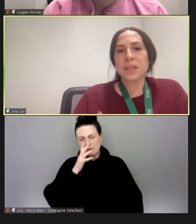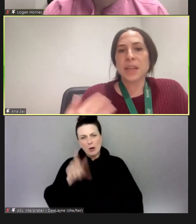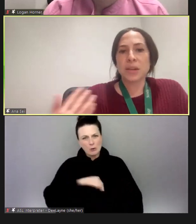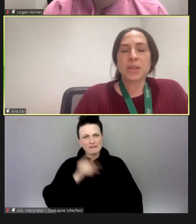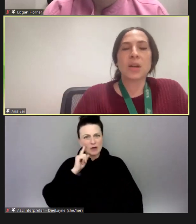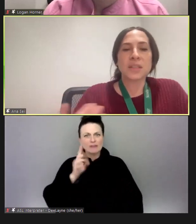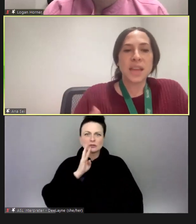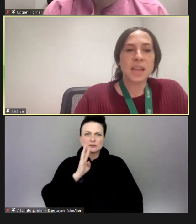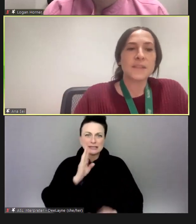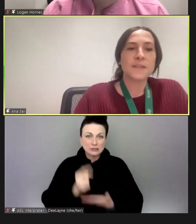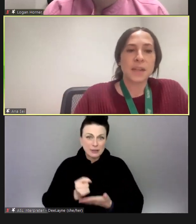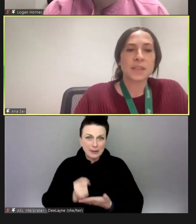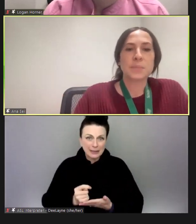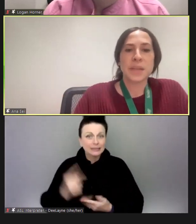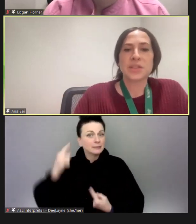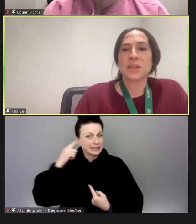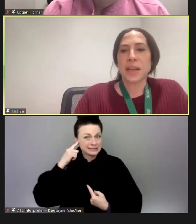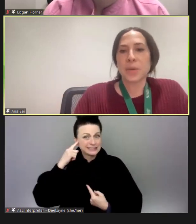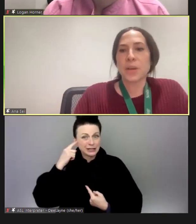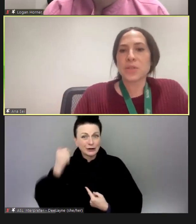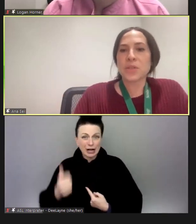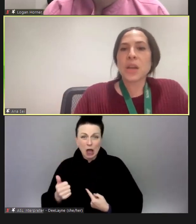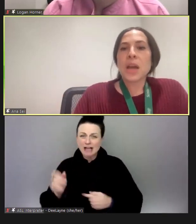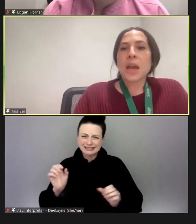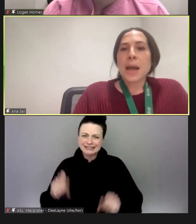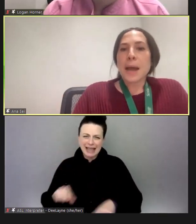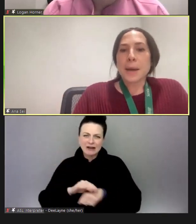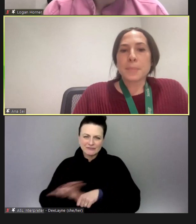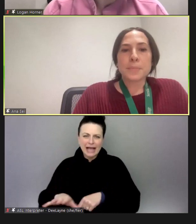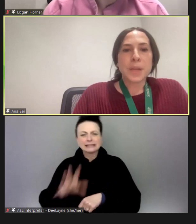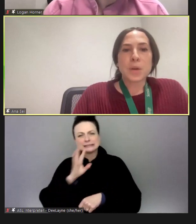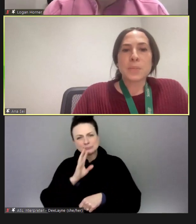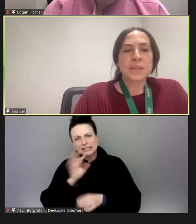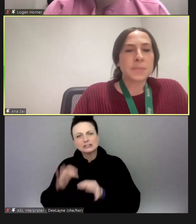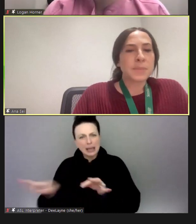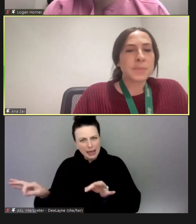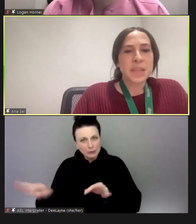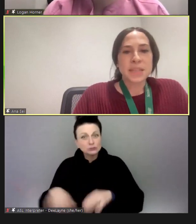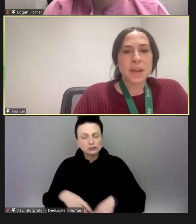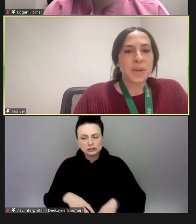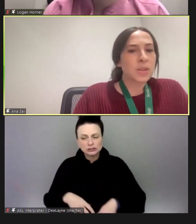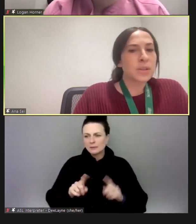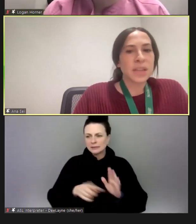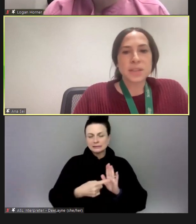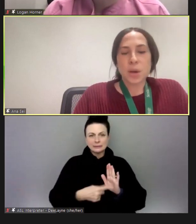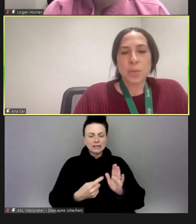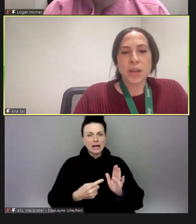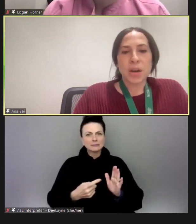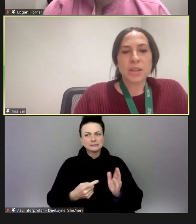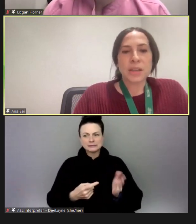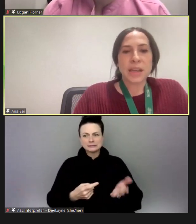hearing laws can affect speech and language um you know but sometimes kids